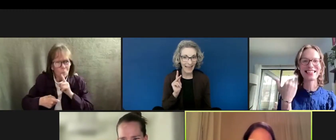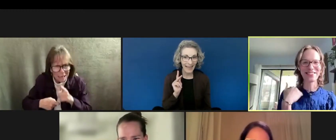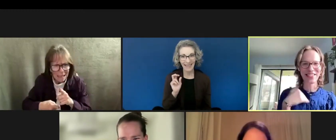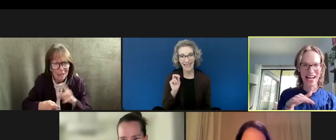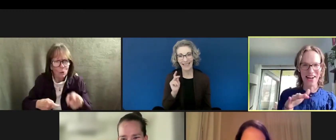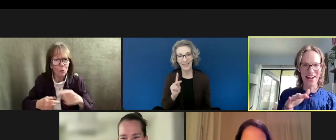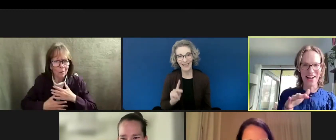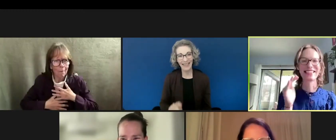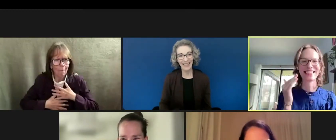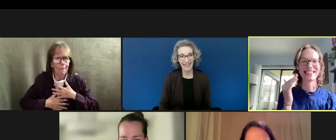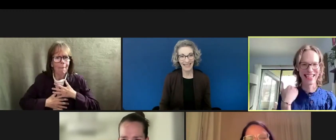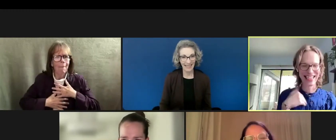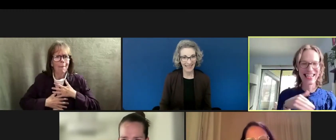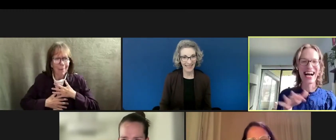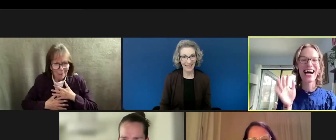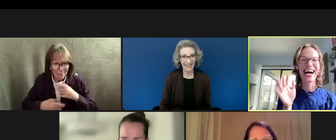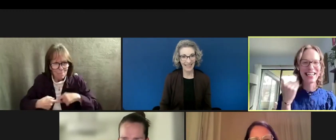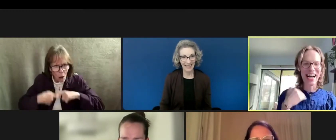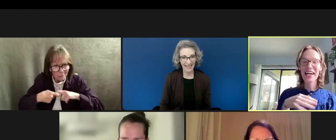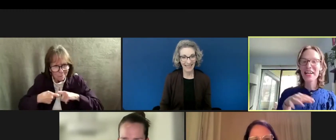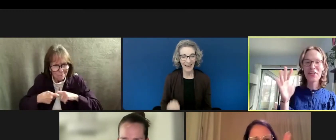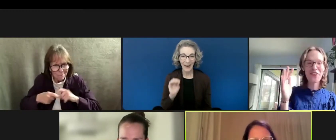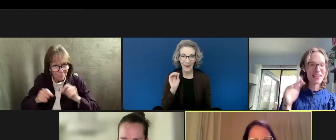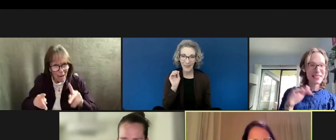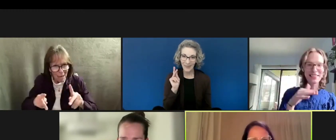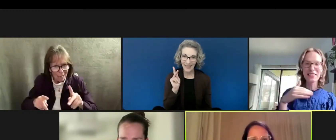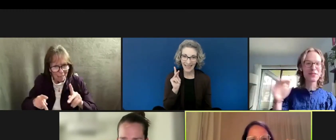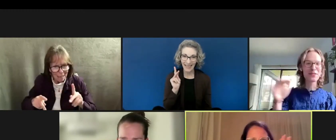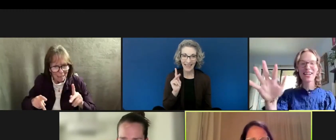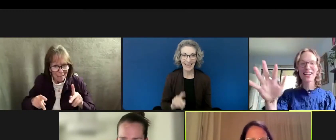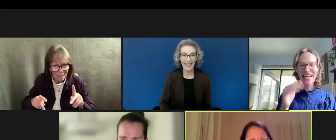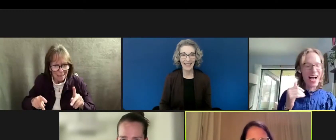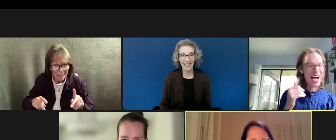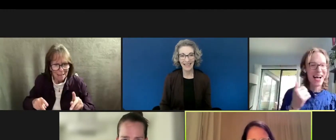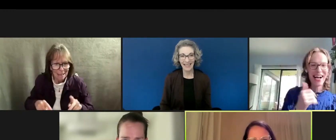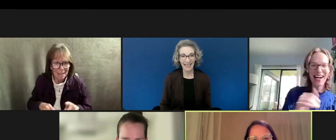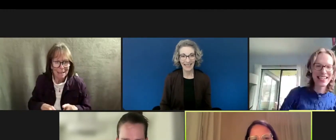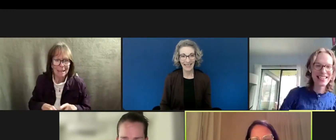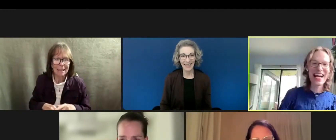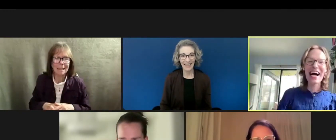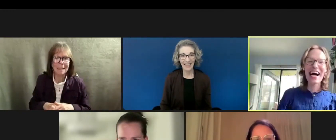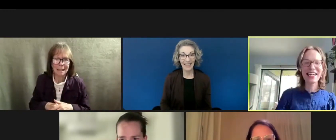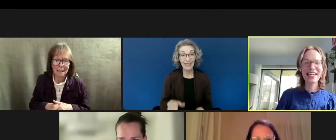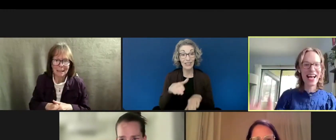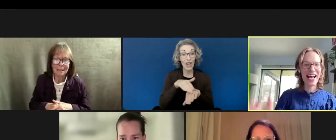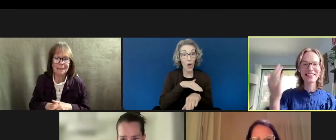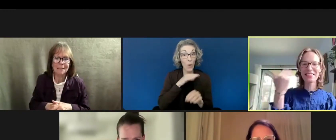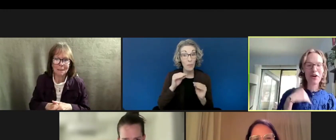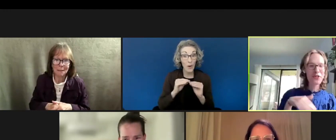[LAUGH] And see what happens, yeah. Okay. Yeah. Okay, [LAUGH] so slow down even more. Yeah. Okay. >> Yeah, and Tamara,